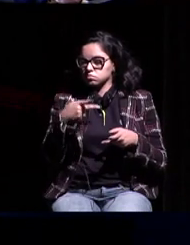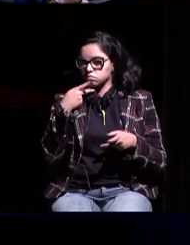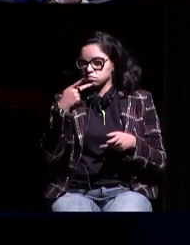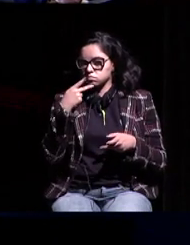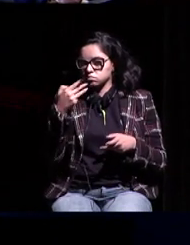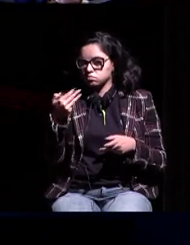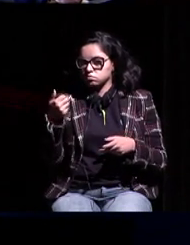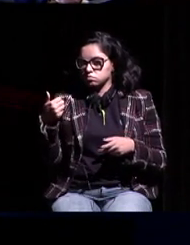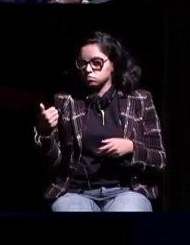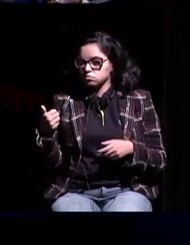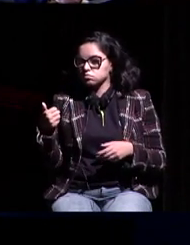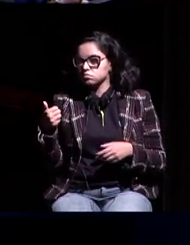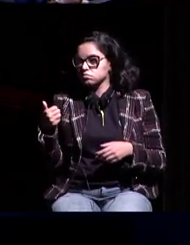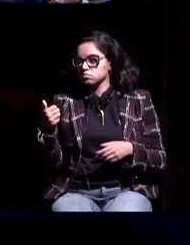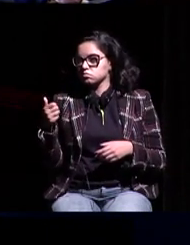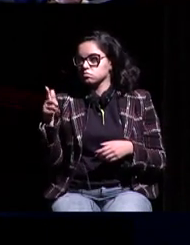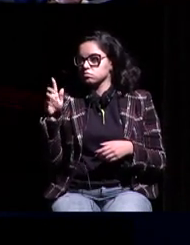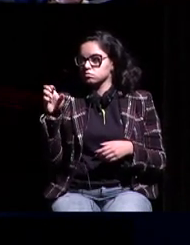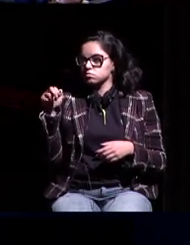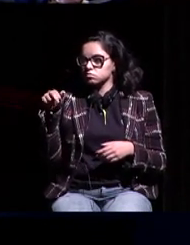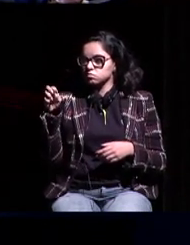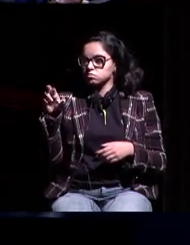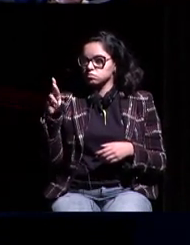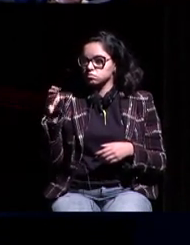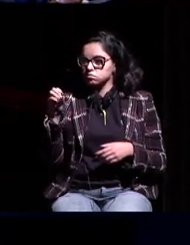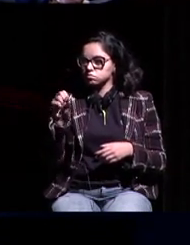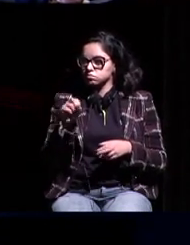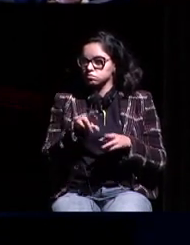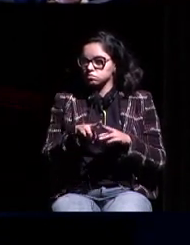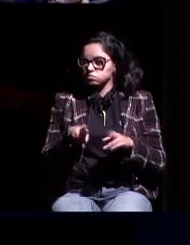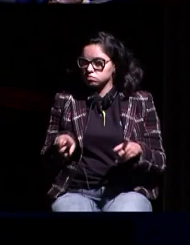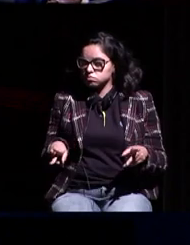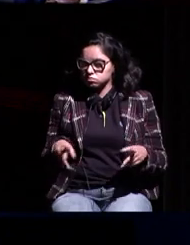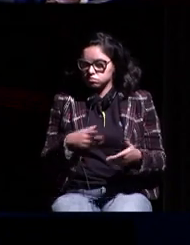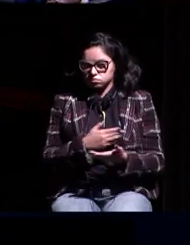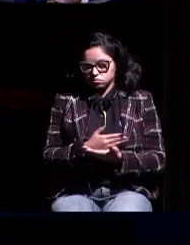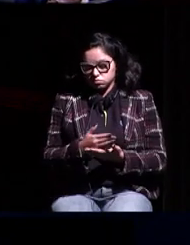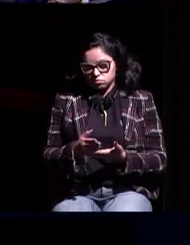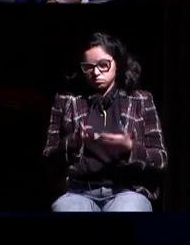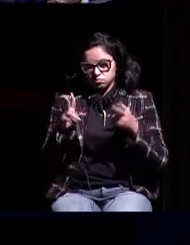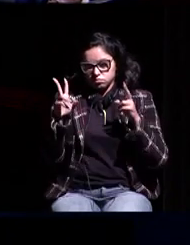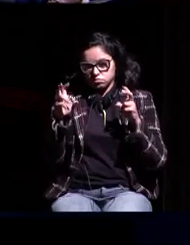These are all issues on which we are working